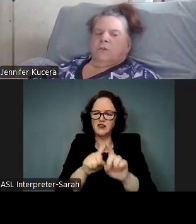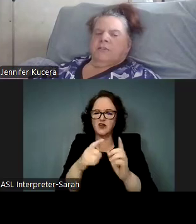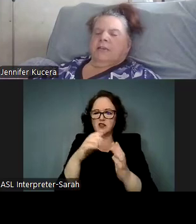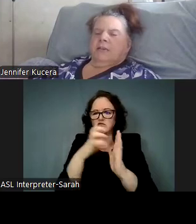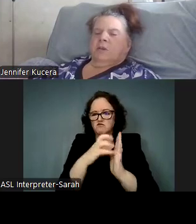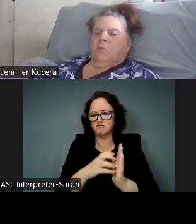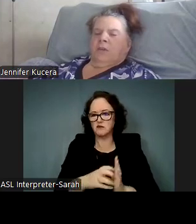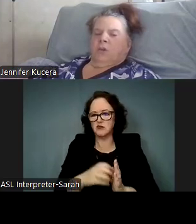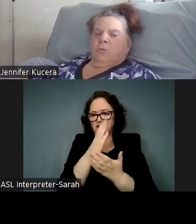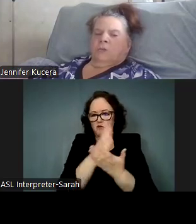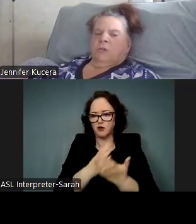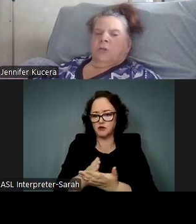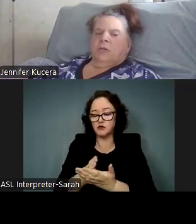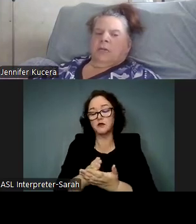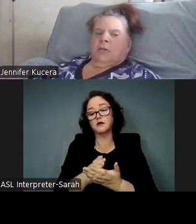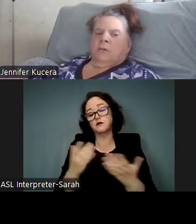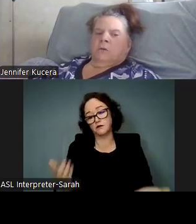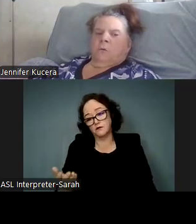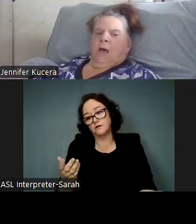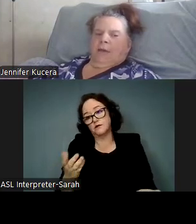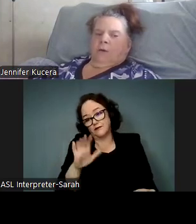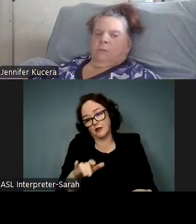the techniques that we used in Ohio.